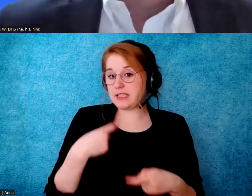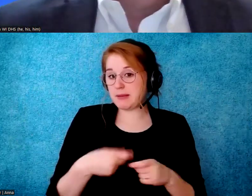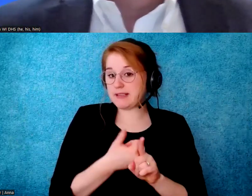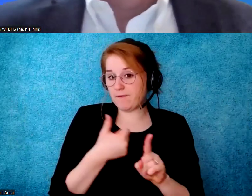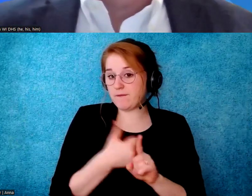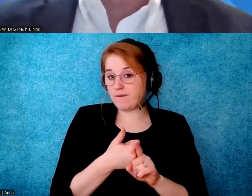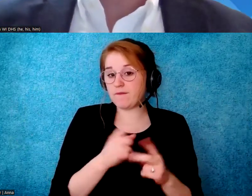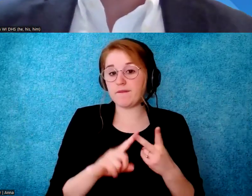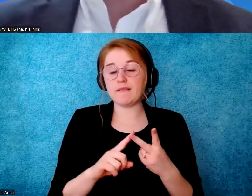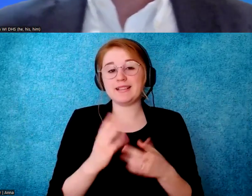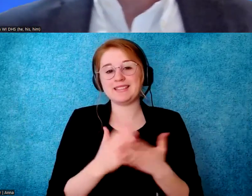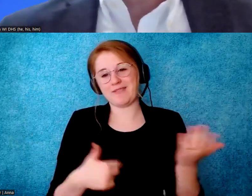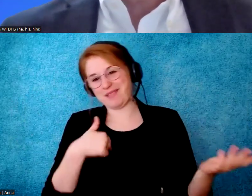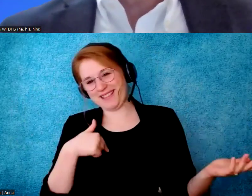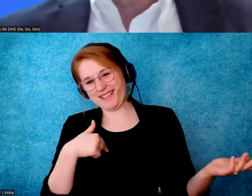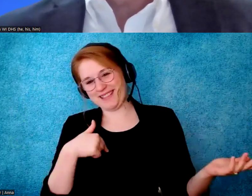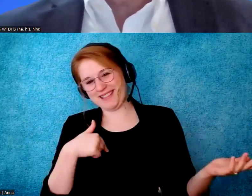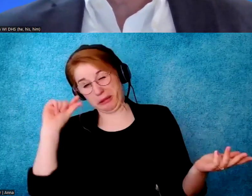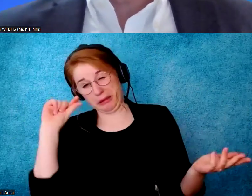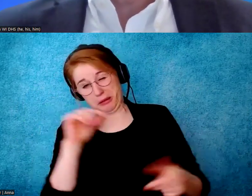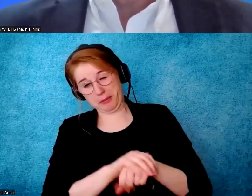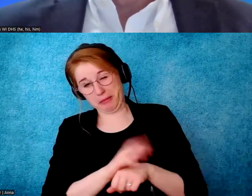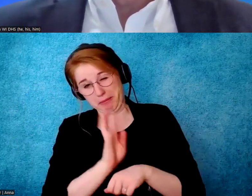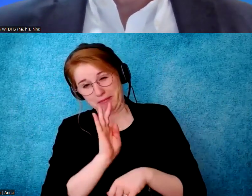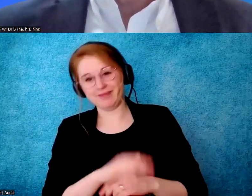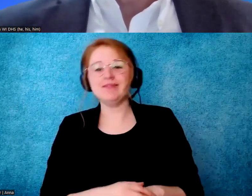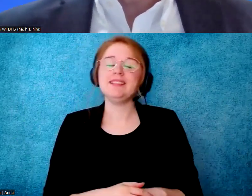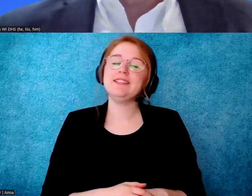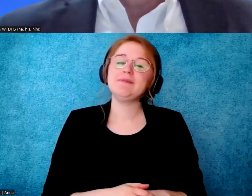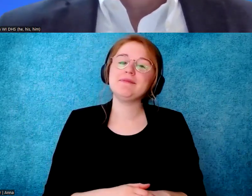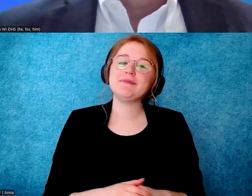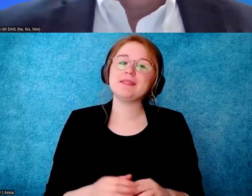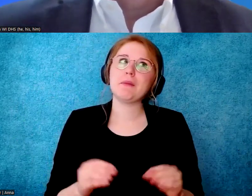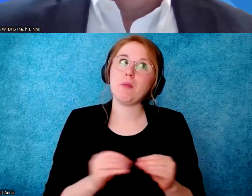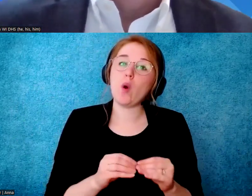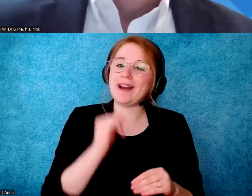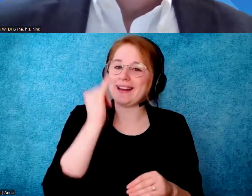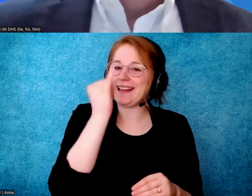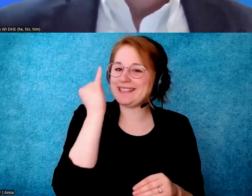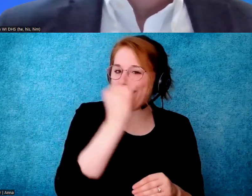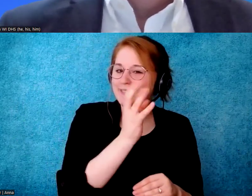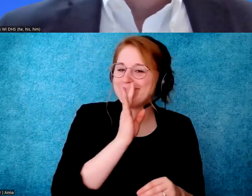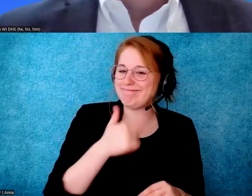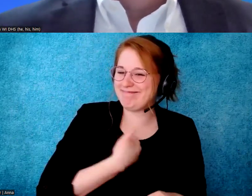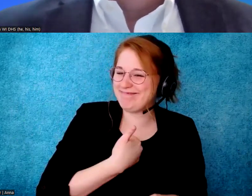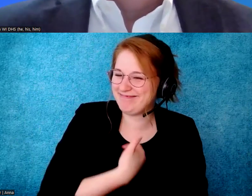some of our team like me speak a little Spanish and a lot more Italian. But we could follow along